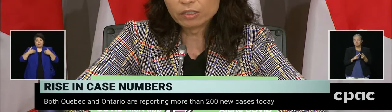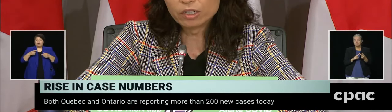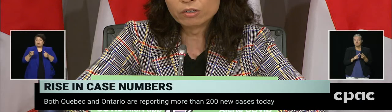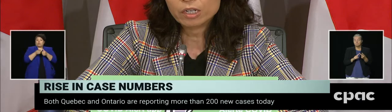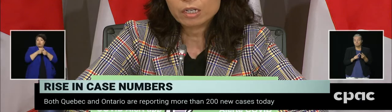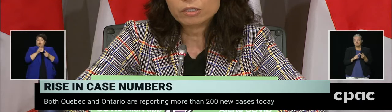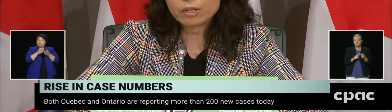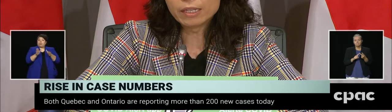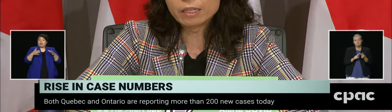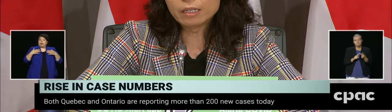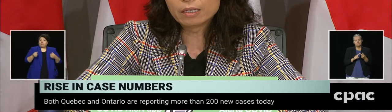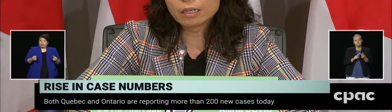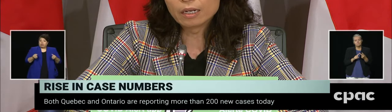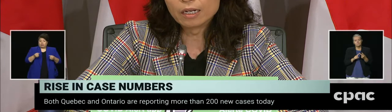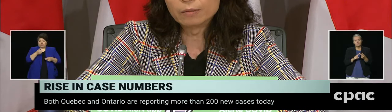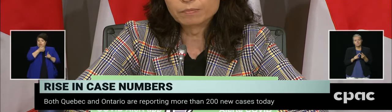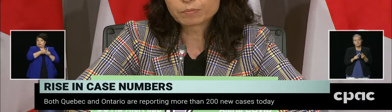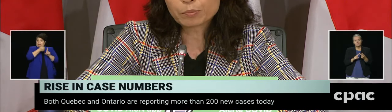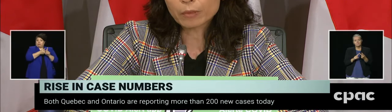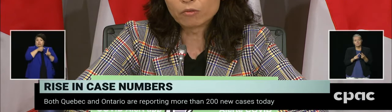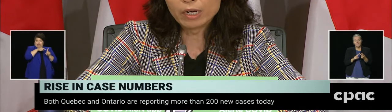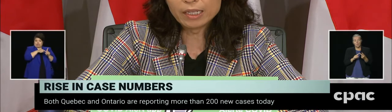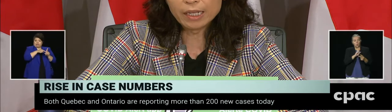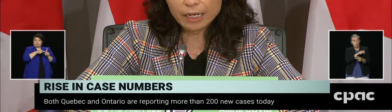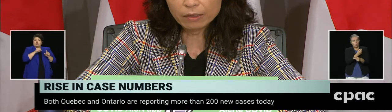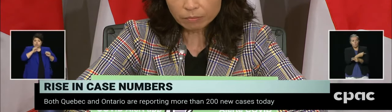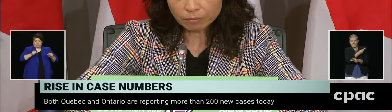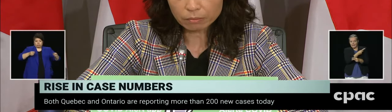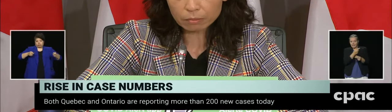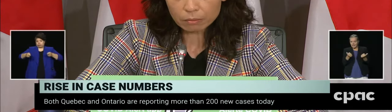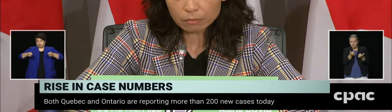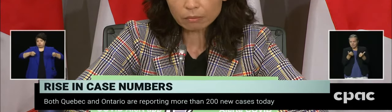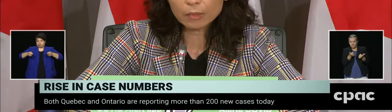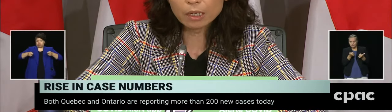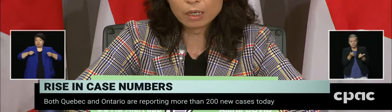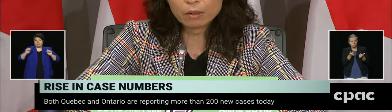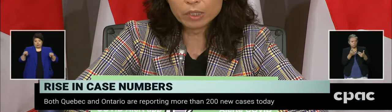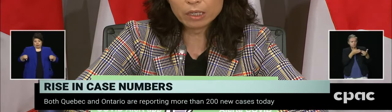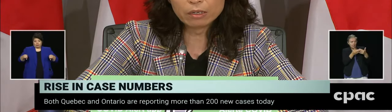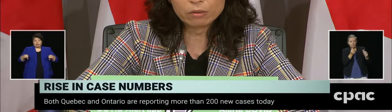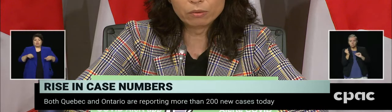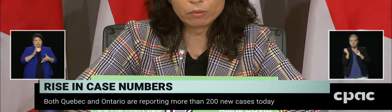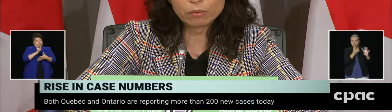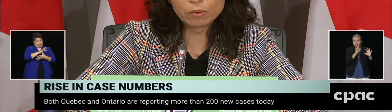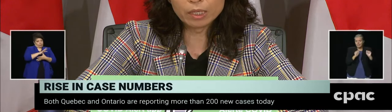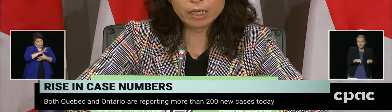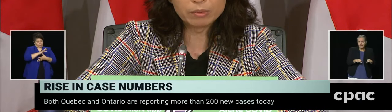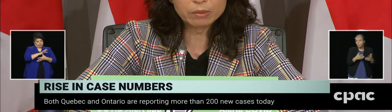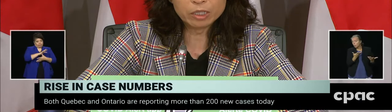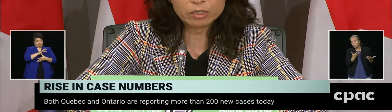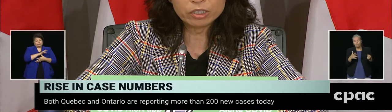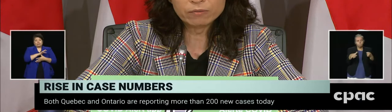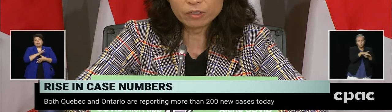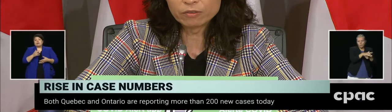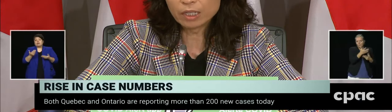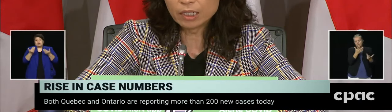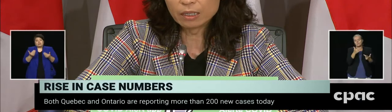IT WOULD BE THE PUBLIC HEALTH